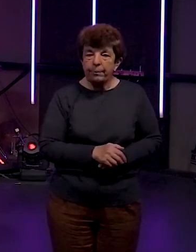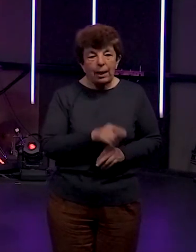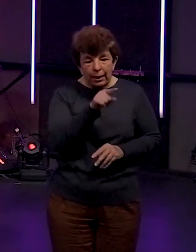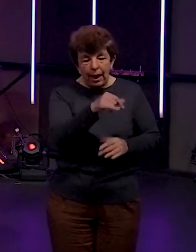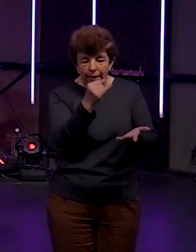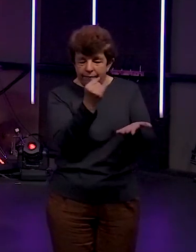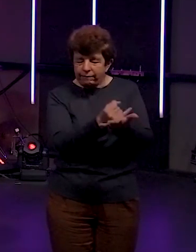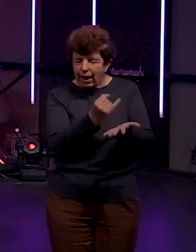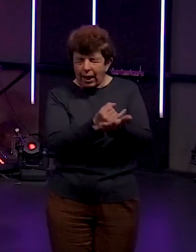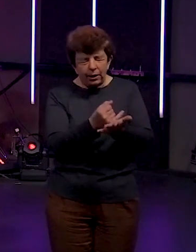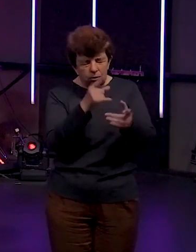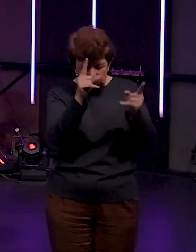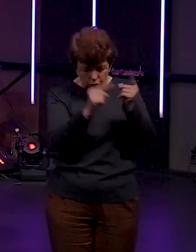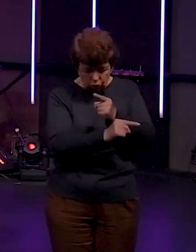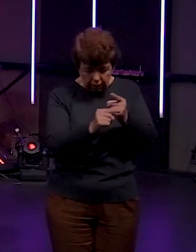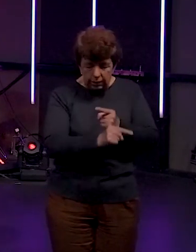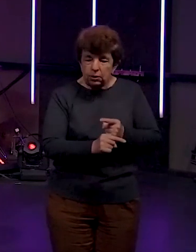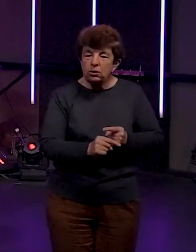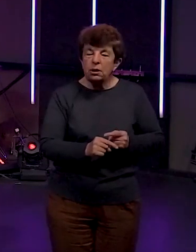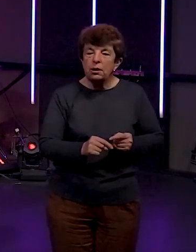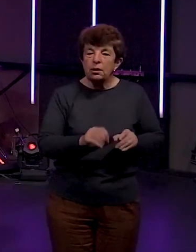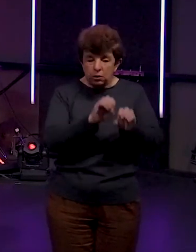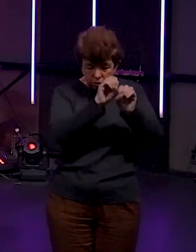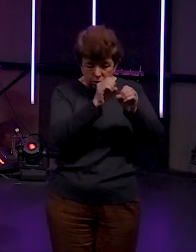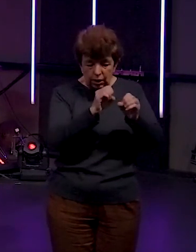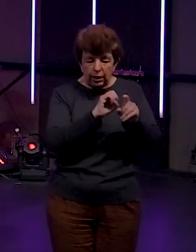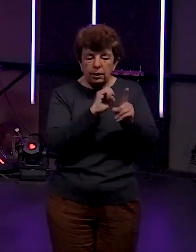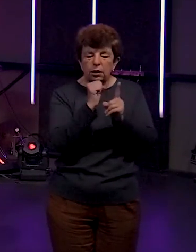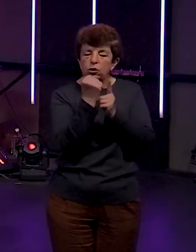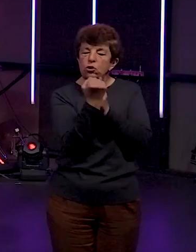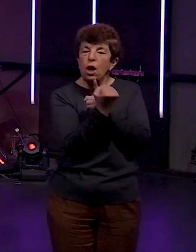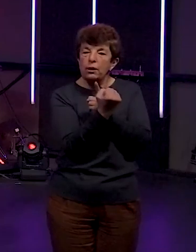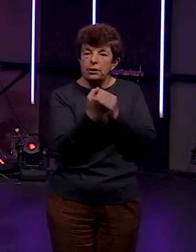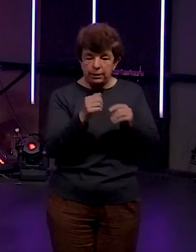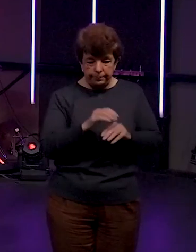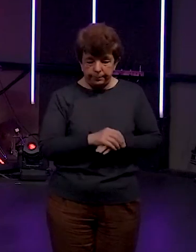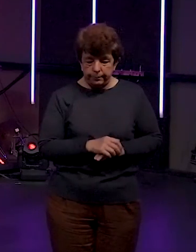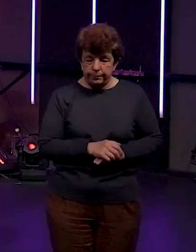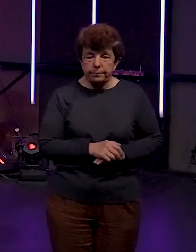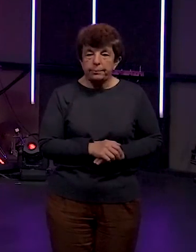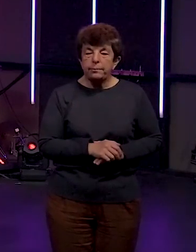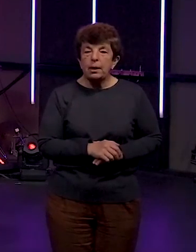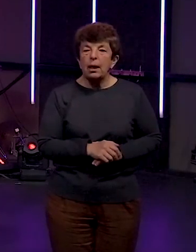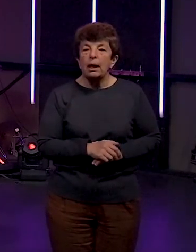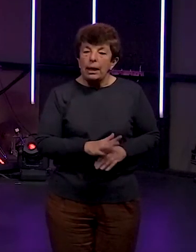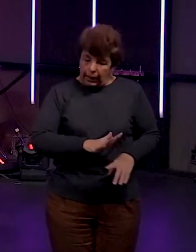to adapt to the changing society around them. It was interesting when I walked